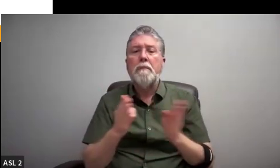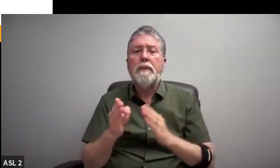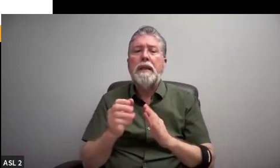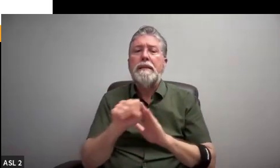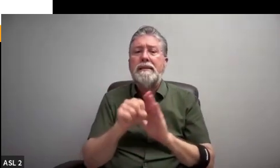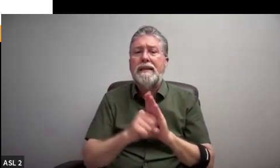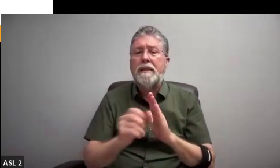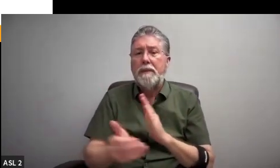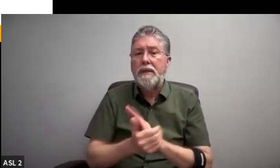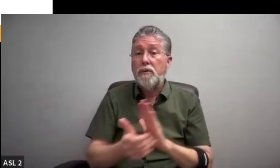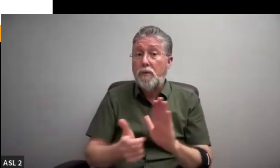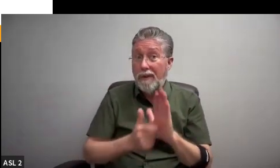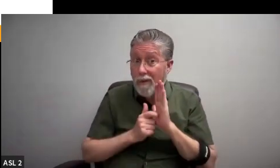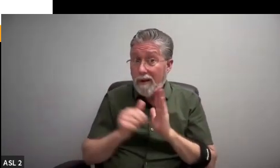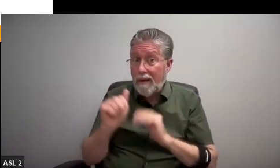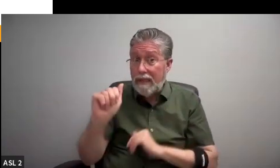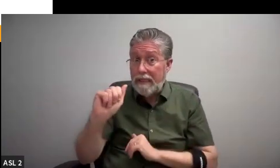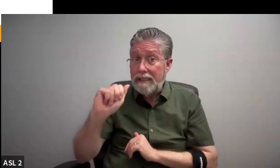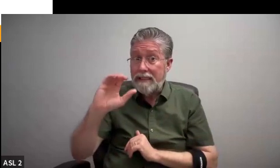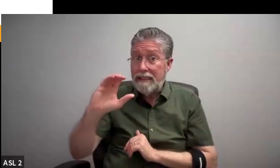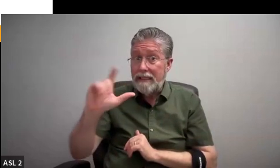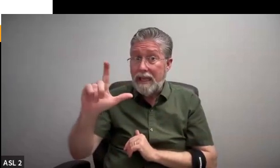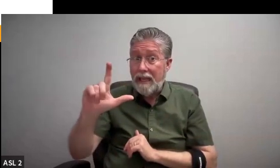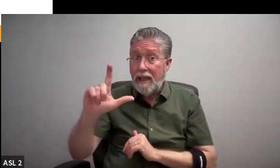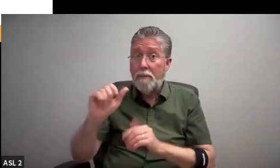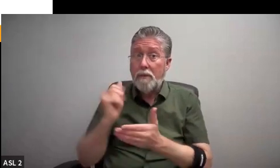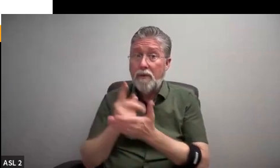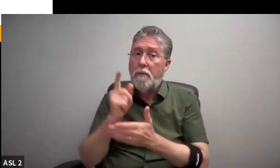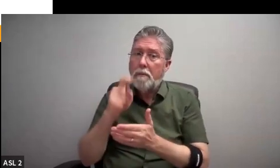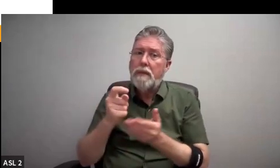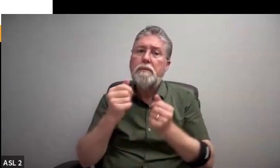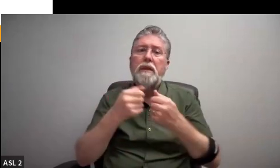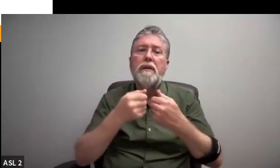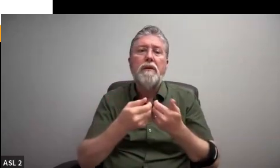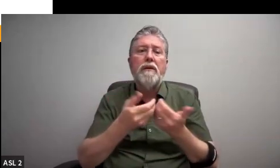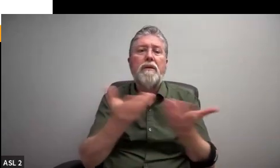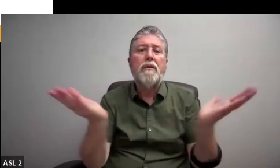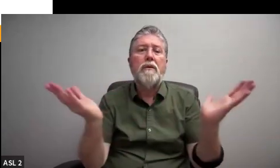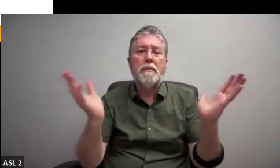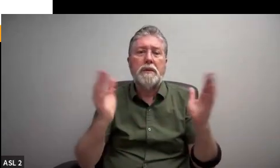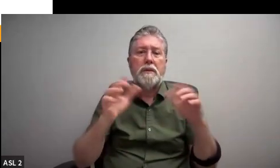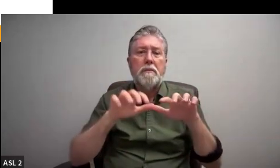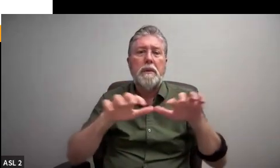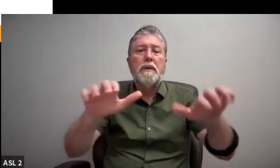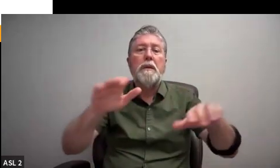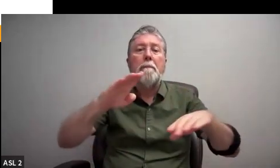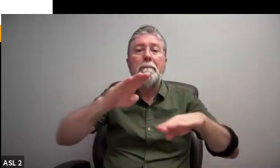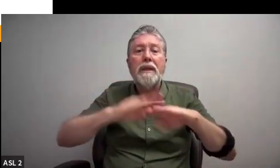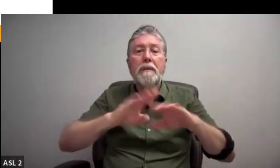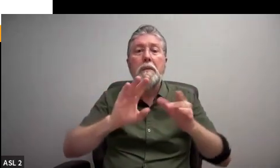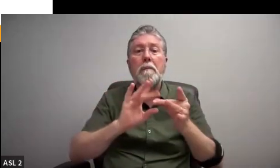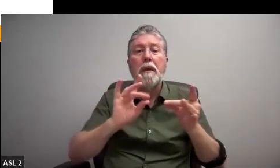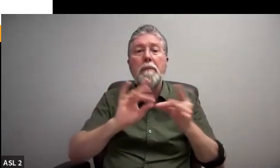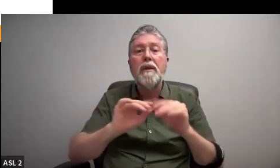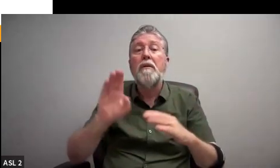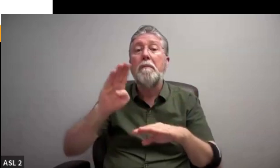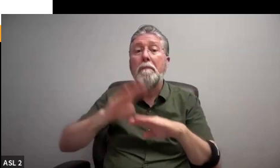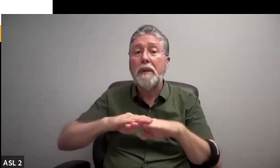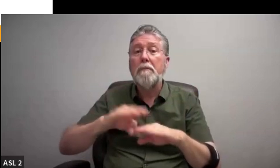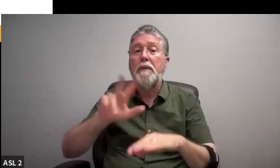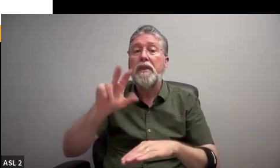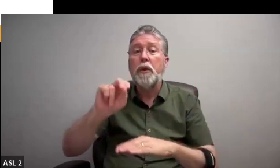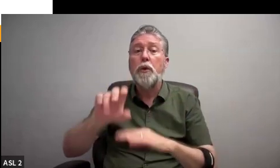ACL approval must be made available for public comment for a minimum of 30 calendar days. Now